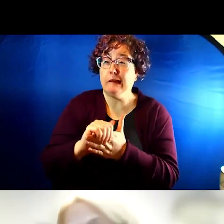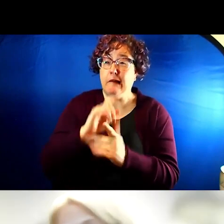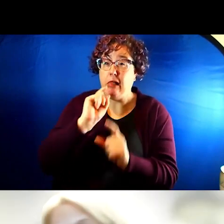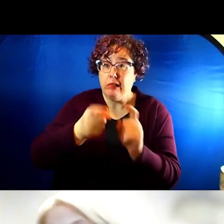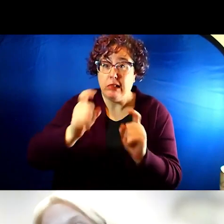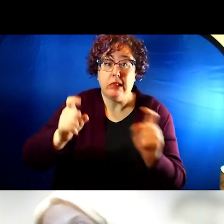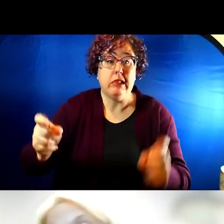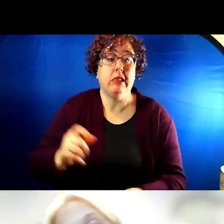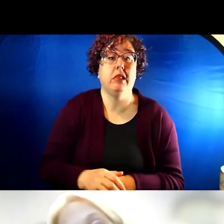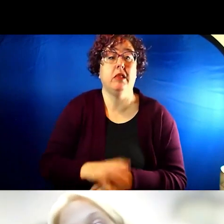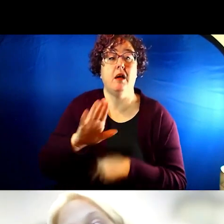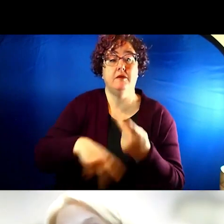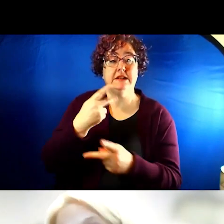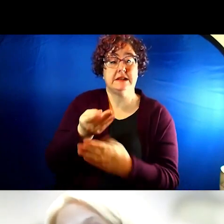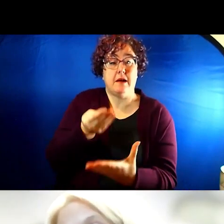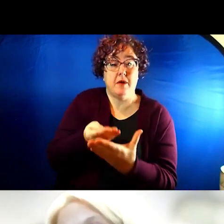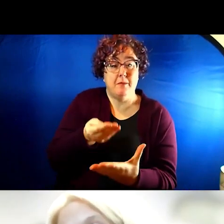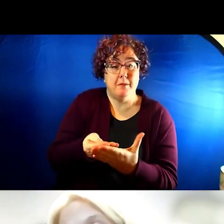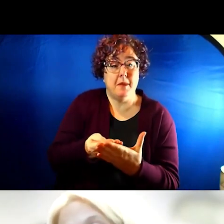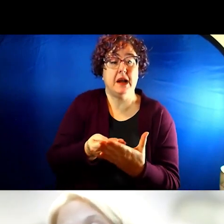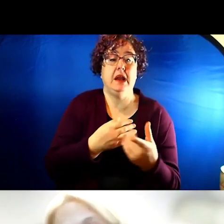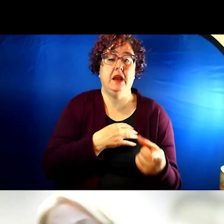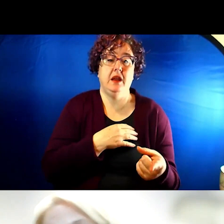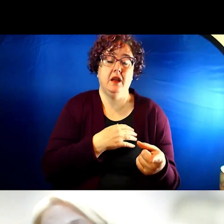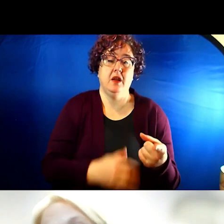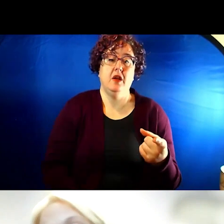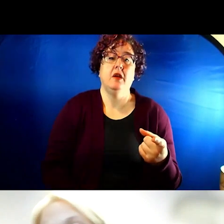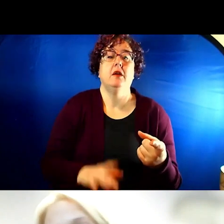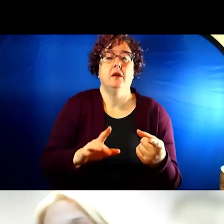TO ORGANIZATION AND THEIR COUNTIES AND WORK TO DO THAT IN ADDITION